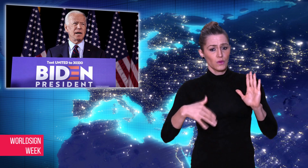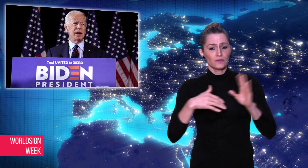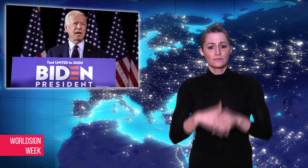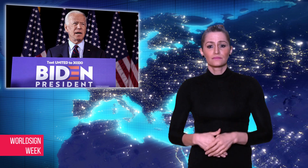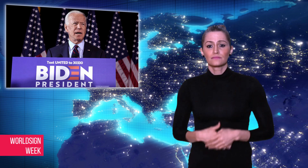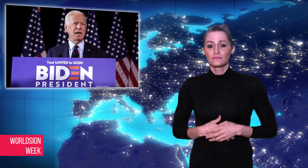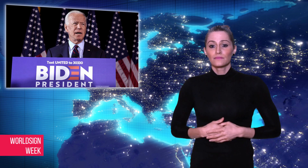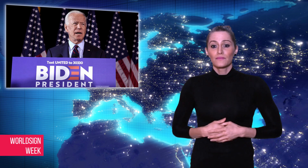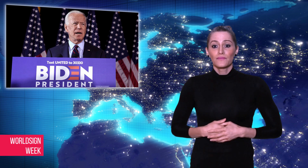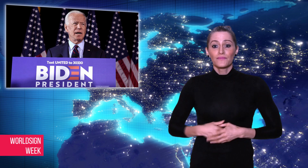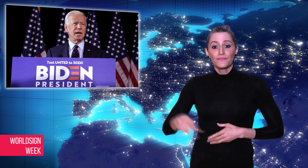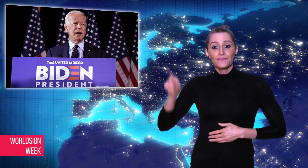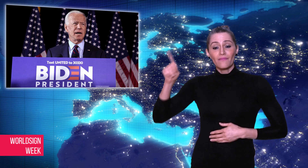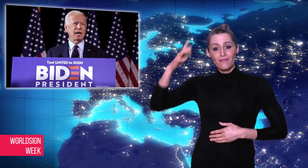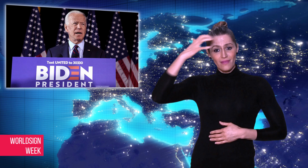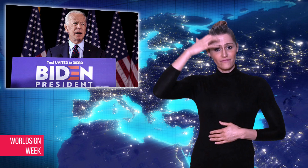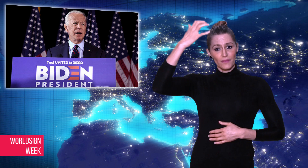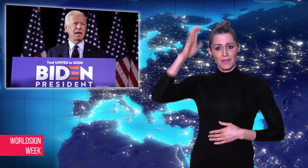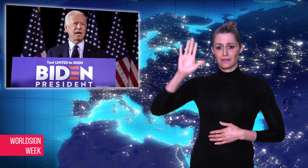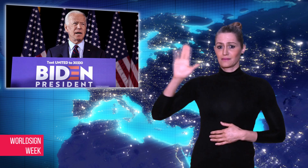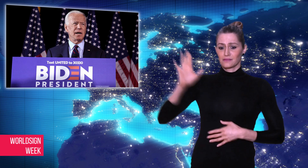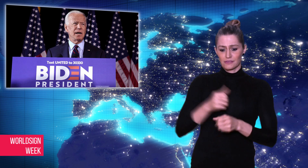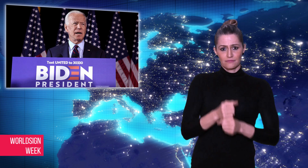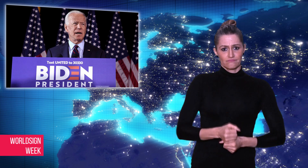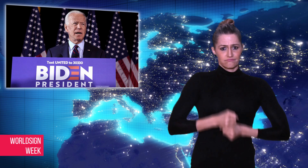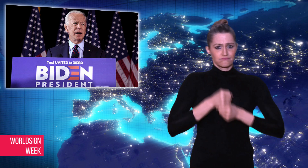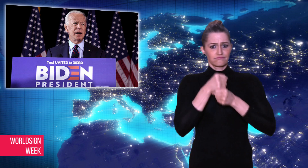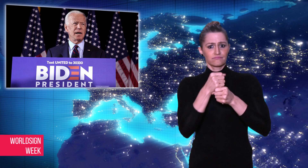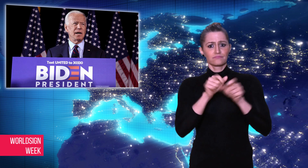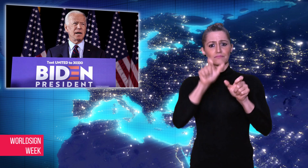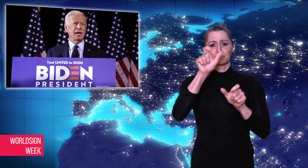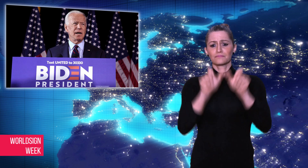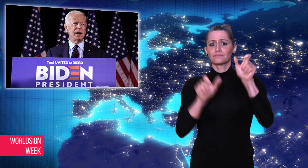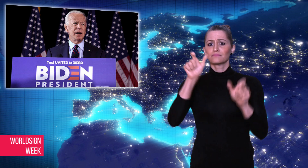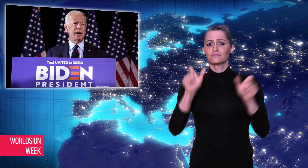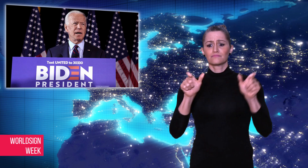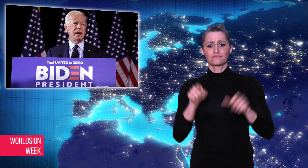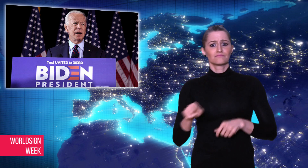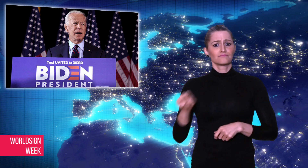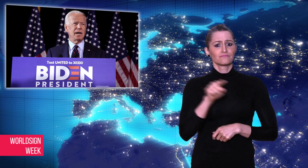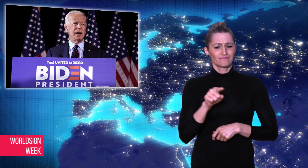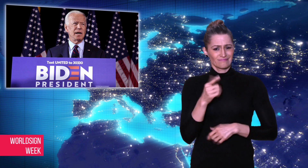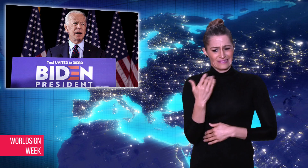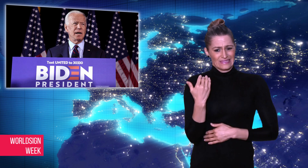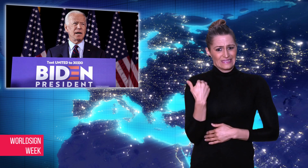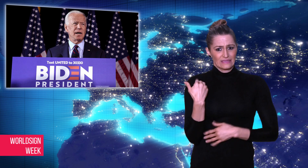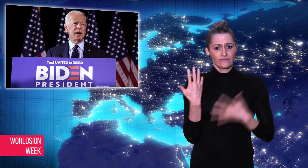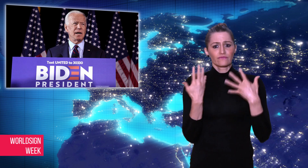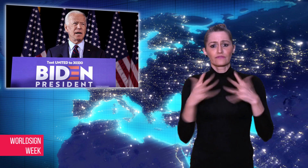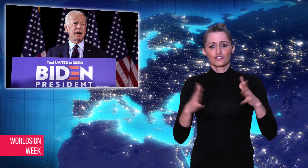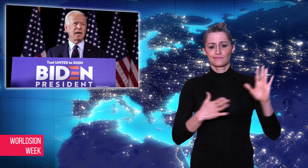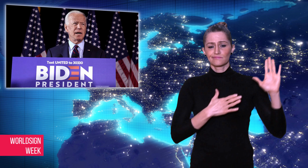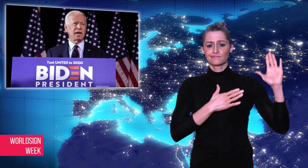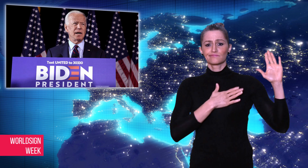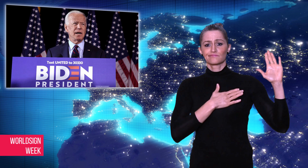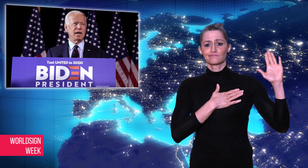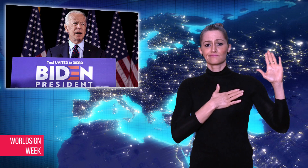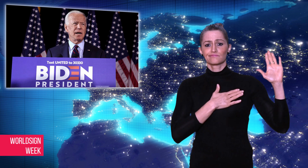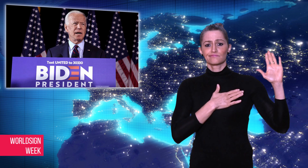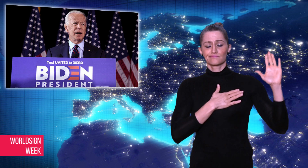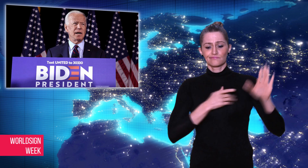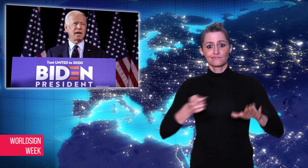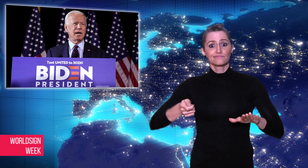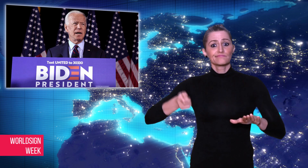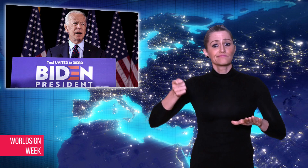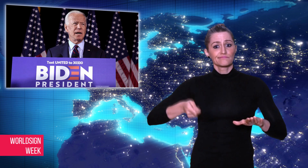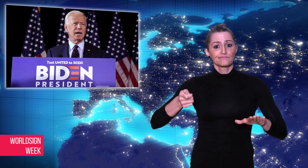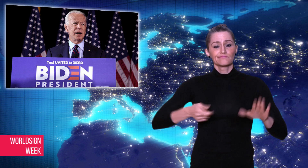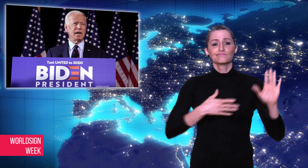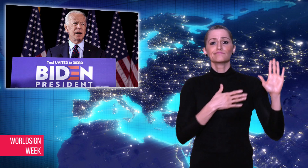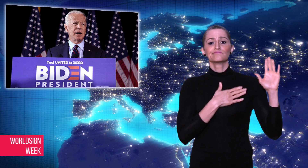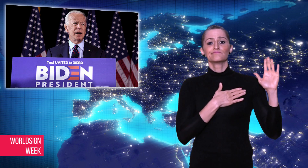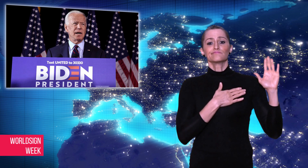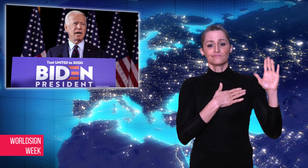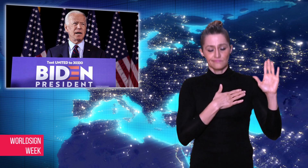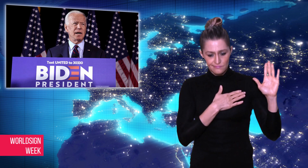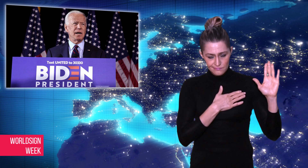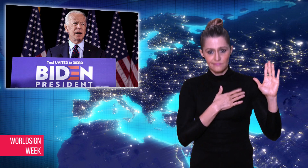campaign laws. Recent testimonies by government